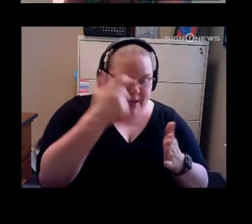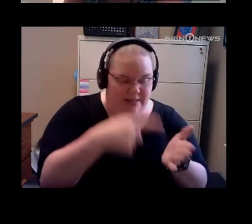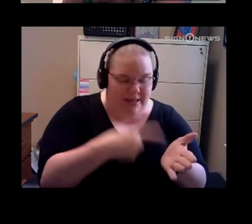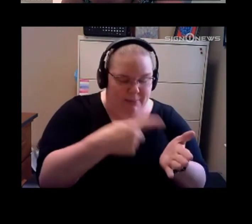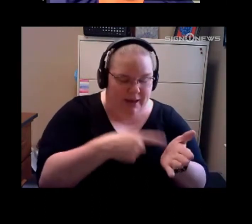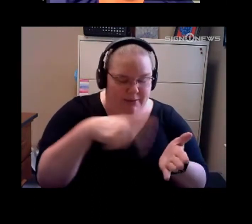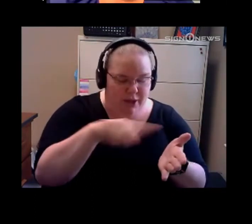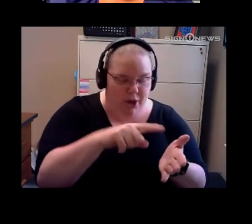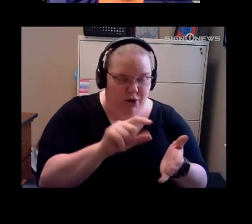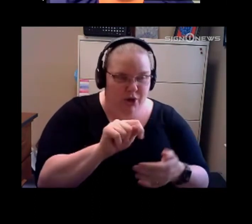that's true um